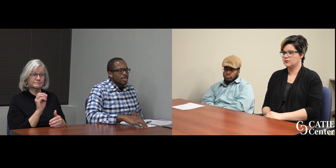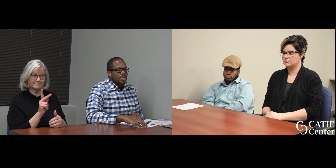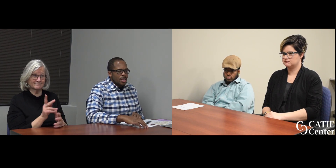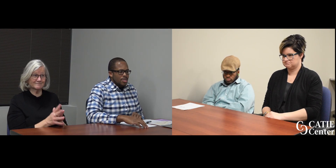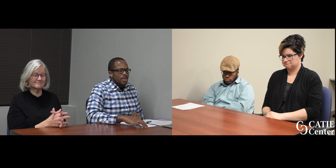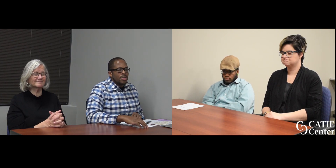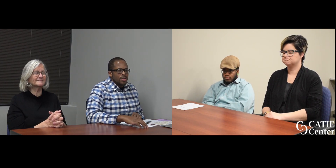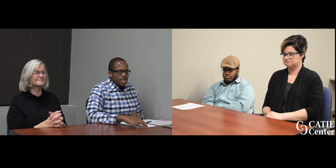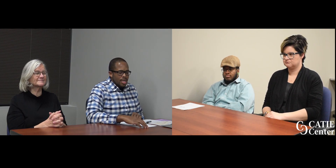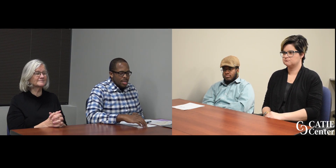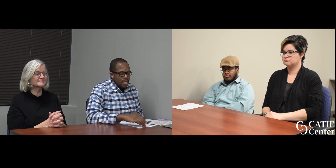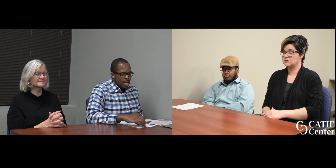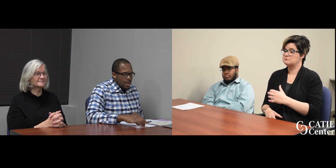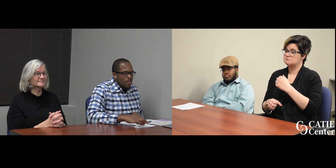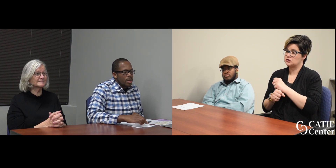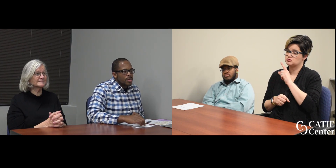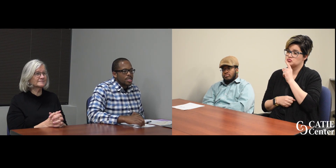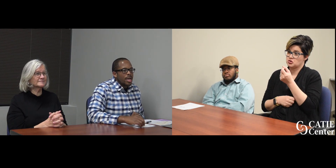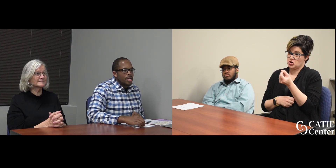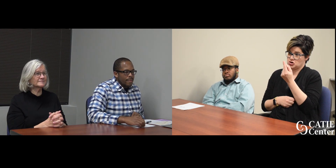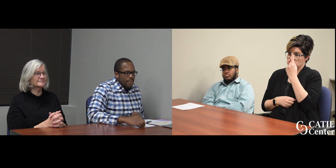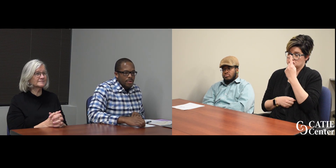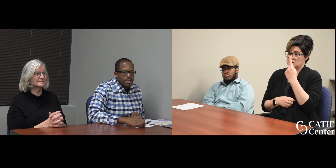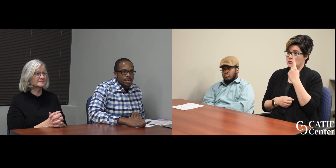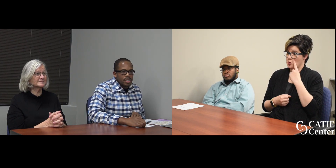I'll make sure that you understand what you're signing up for.